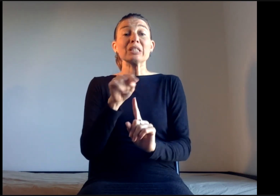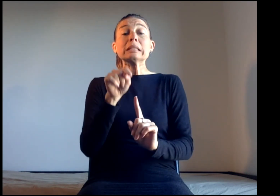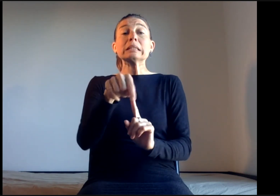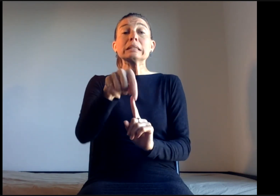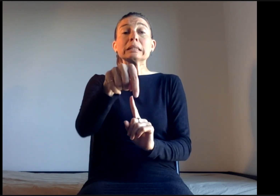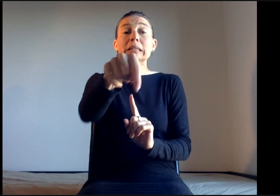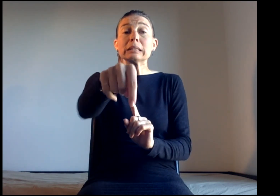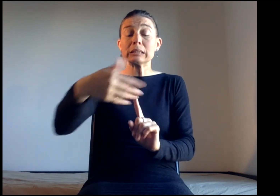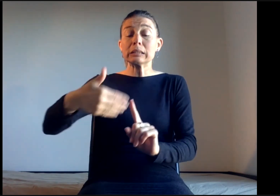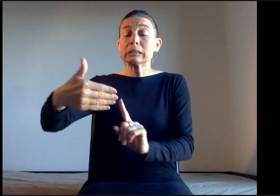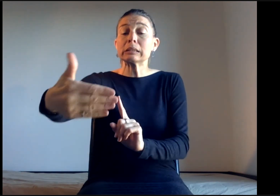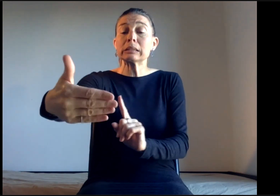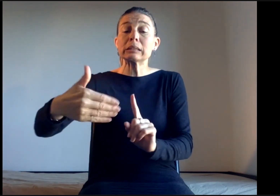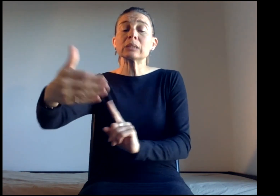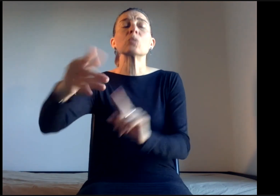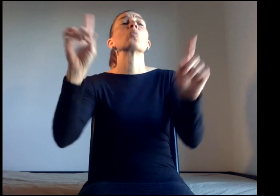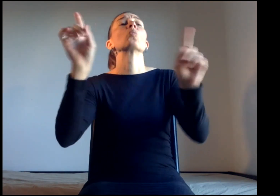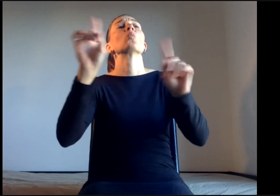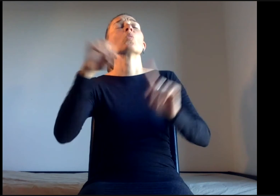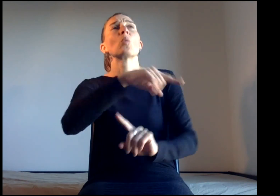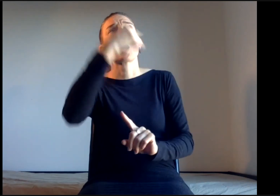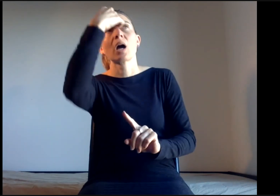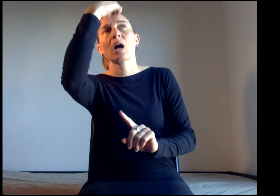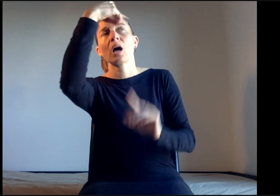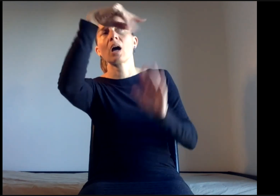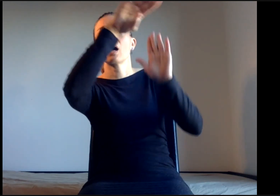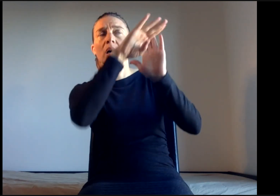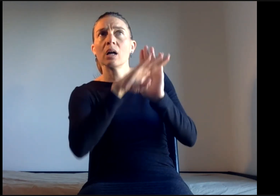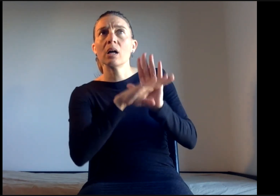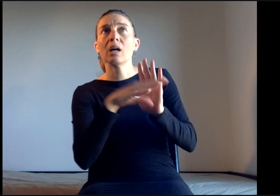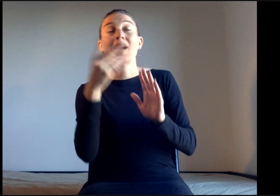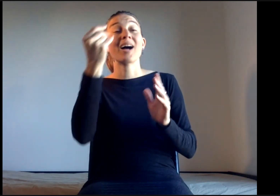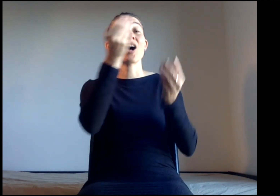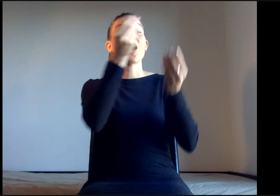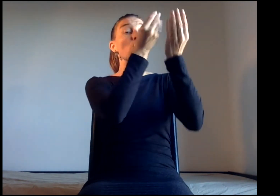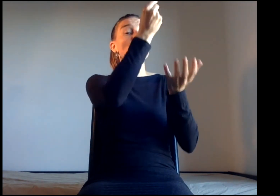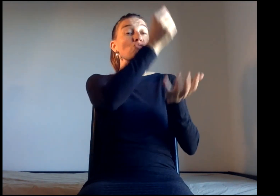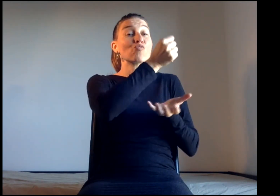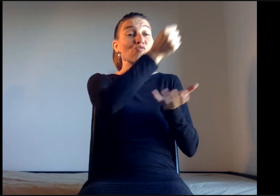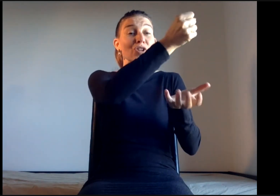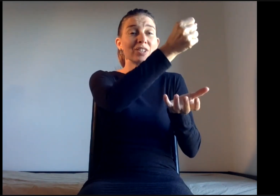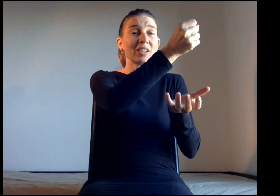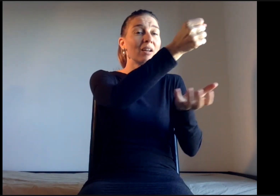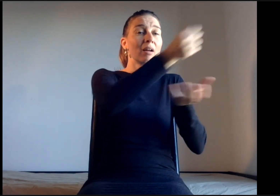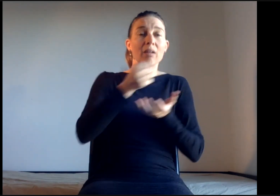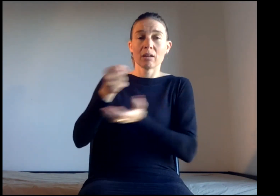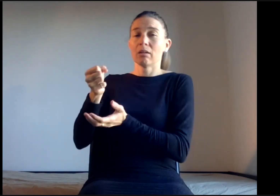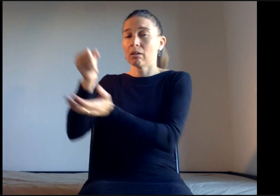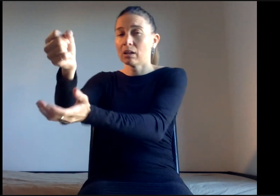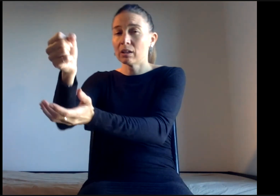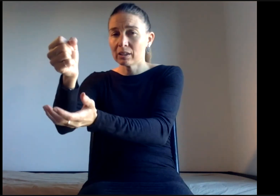and then the directing of resources to rescue of all kinds of businesses,